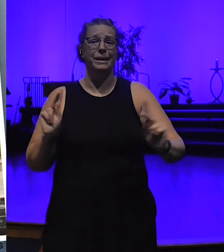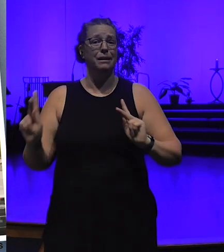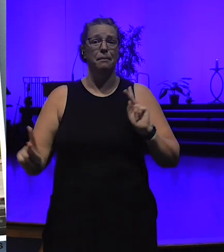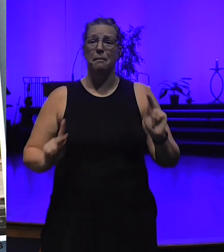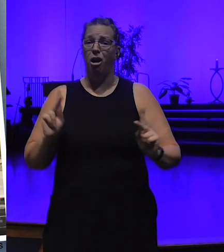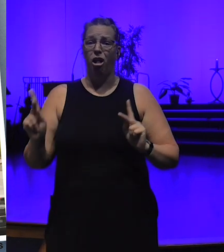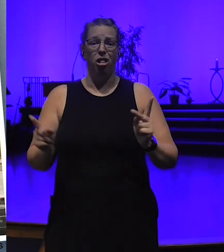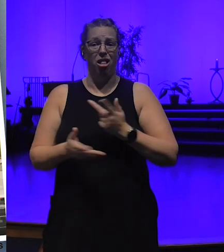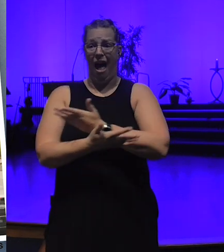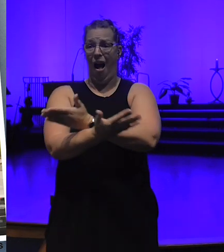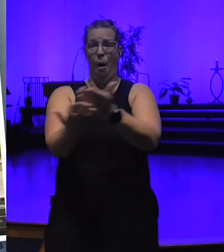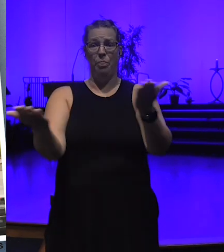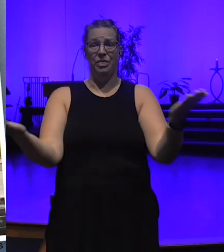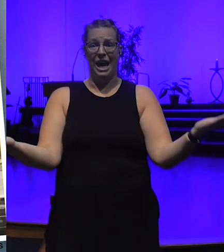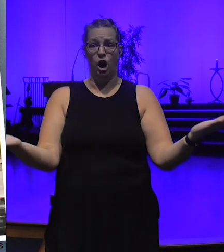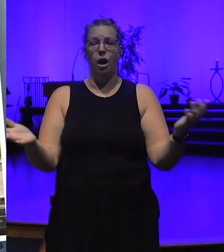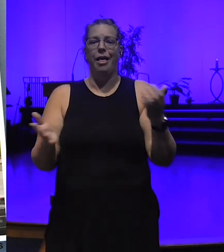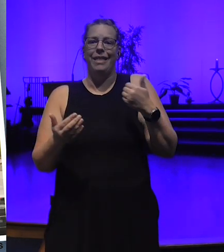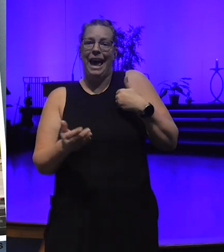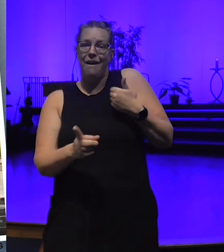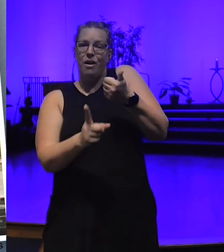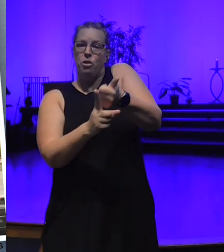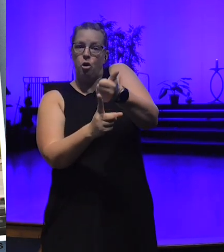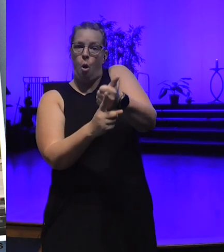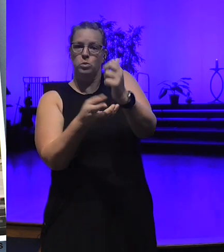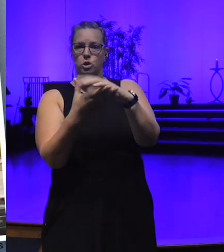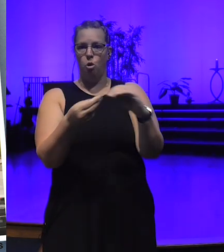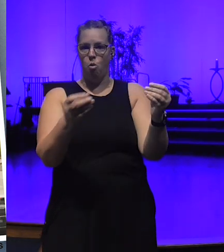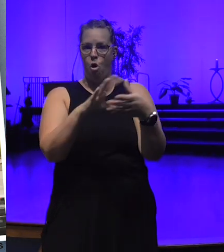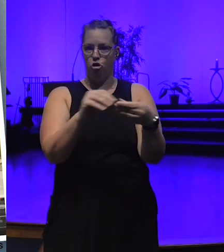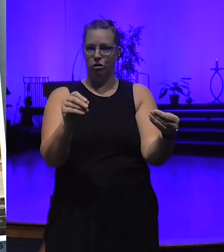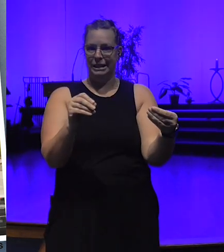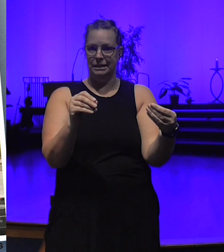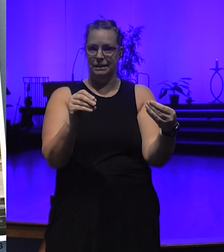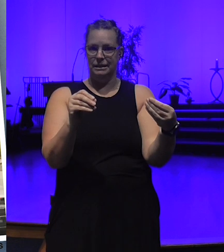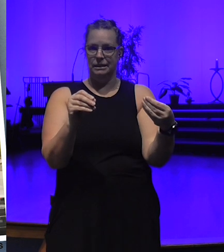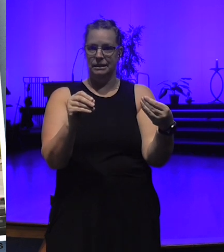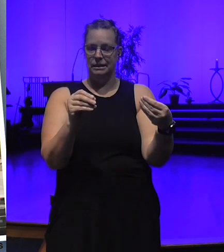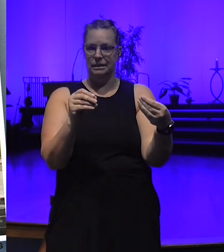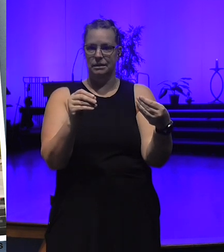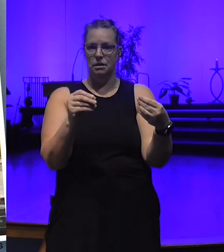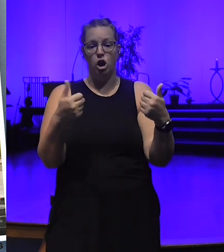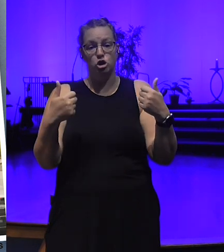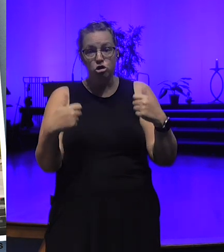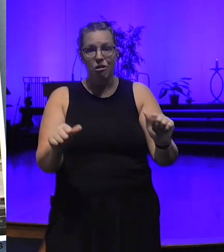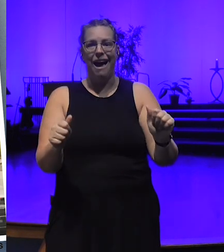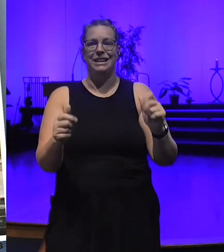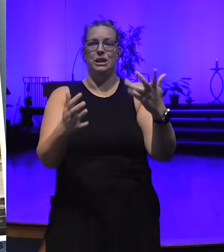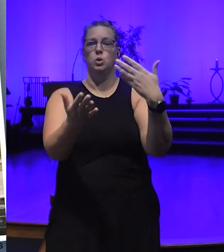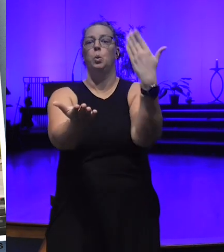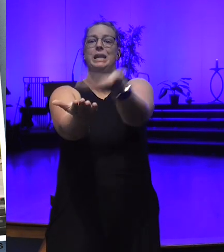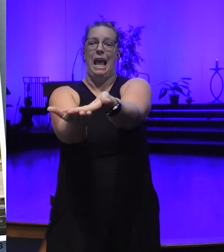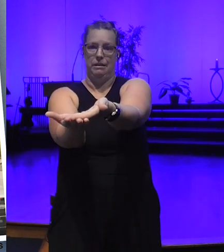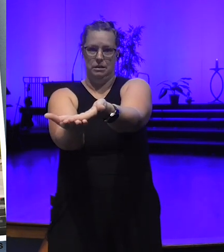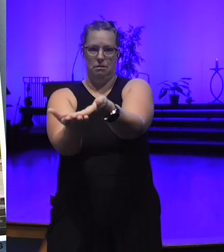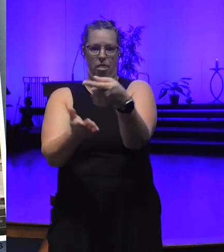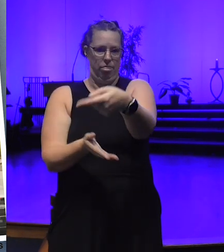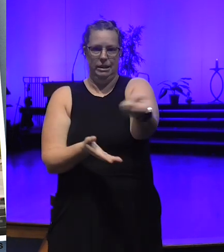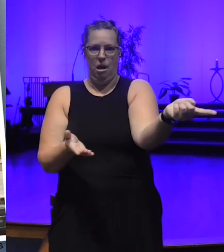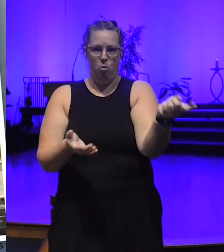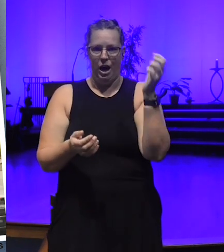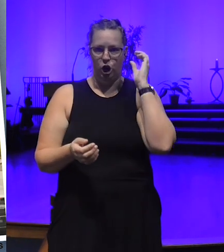who are the lead in their own stories trying to get where they need to go traffic begins